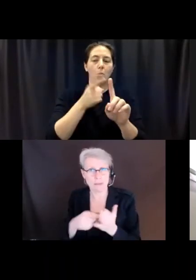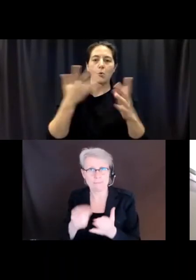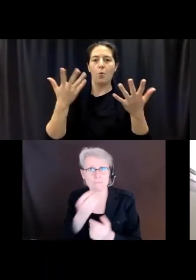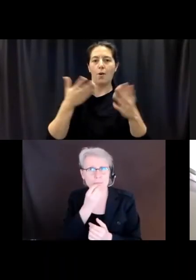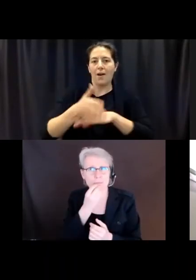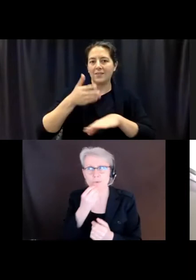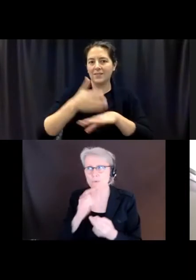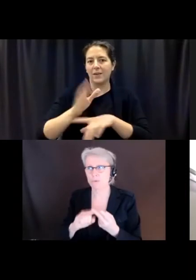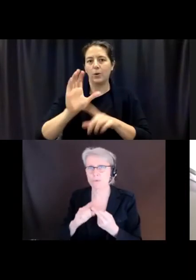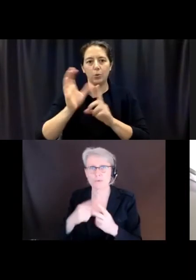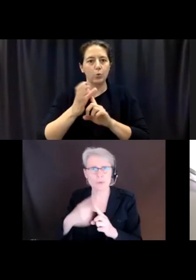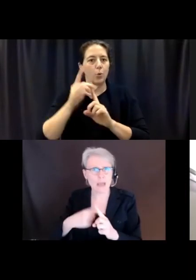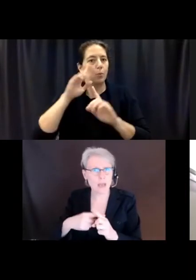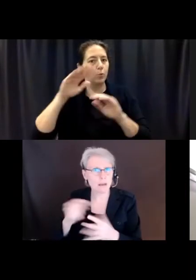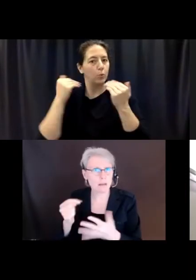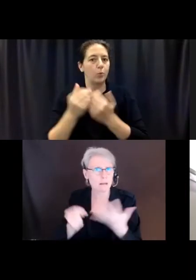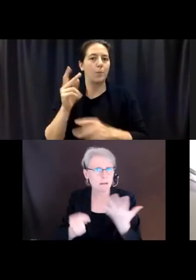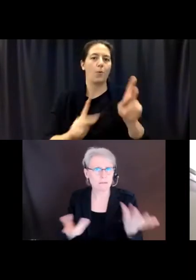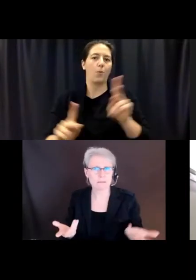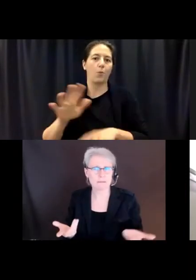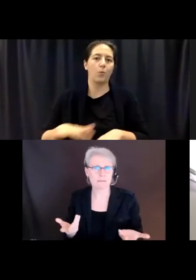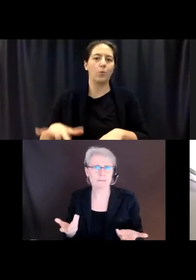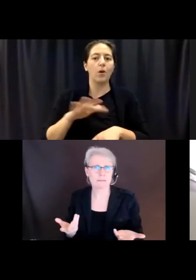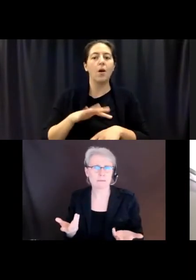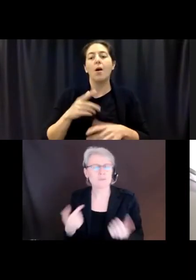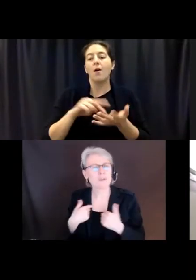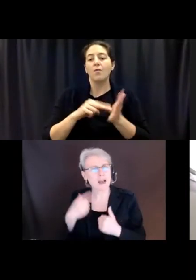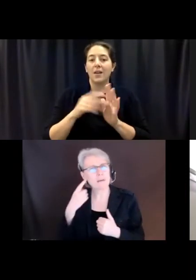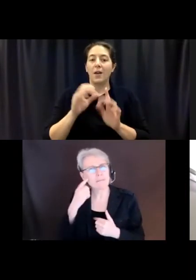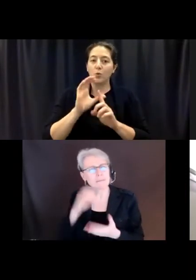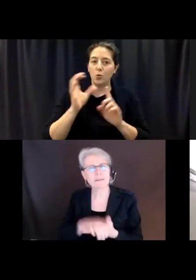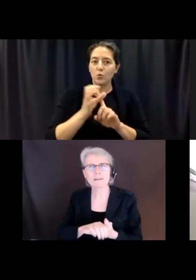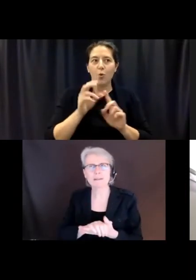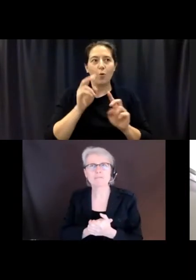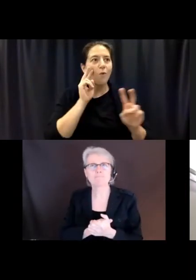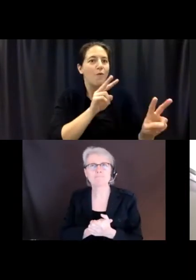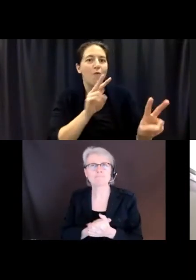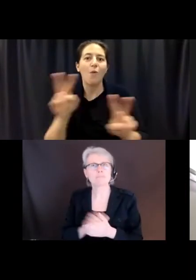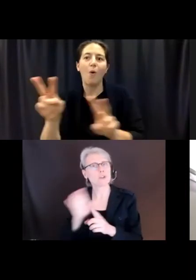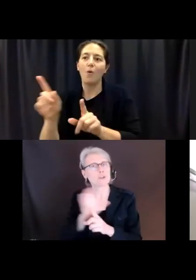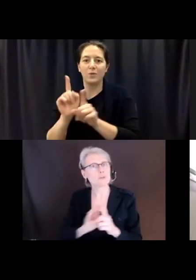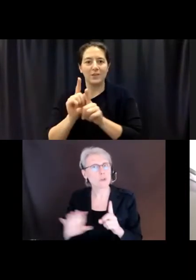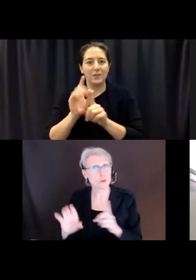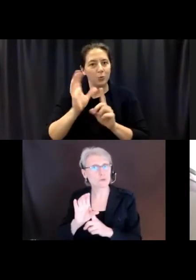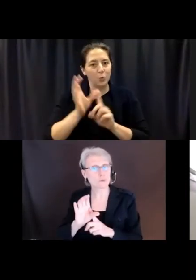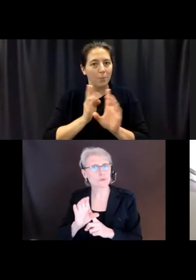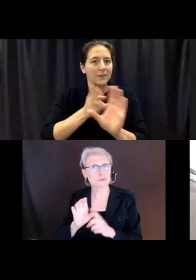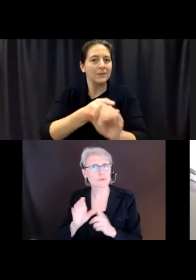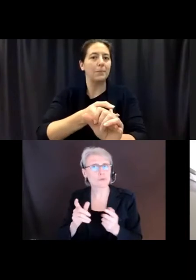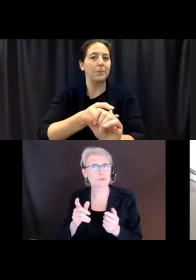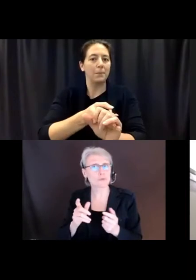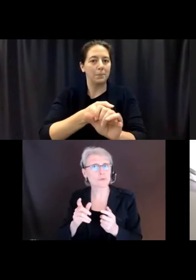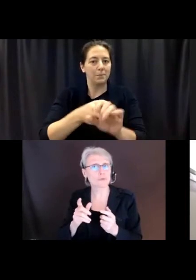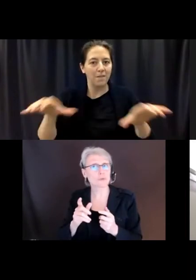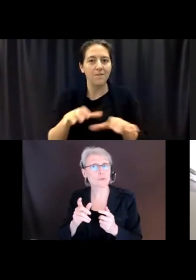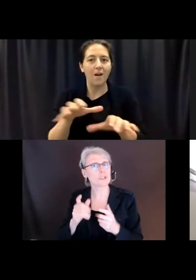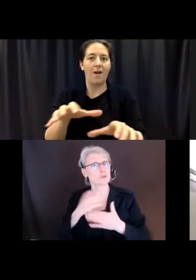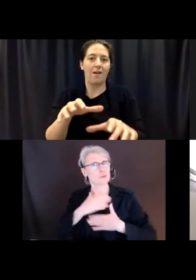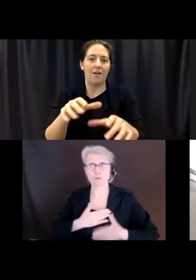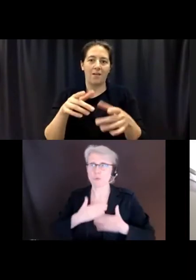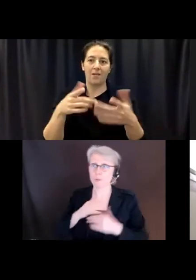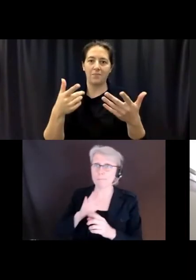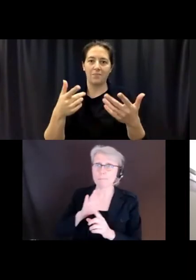FOR EVERYBODY. CULTURE MEANS BEING A CONSUMER BUT ALSO PARTICIPATING IN THIS CULTURE, BEING